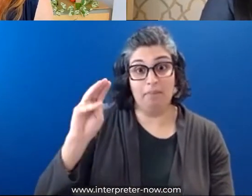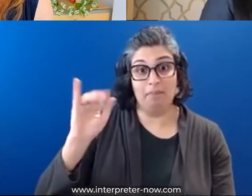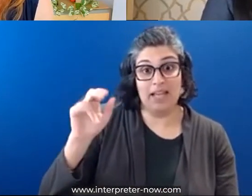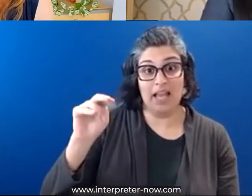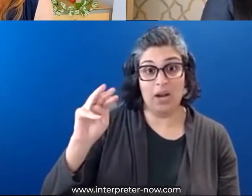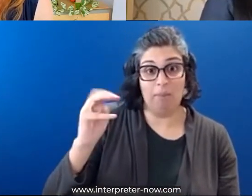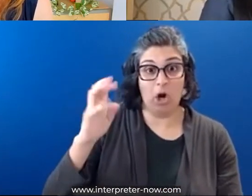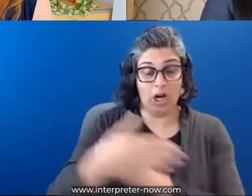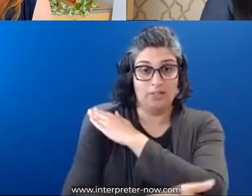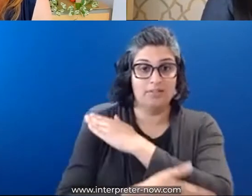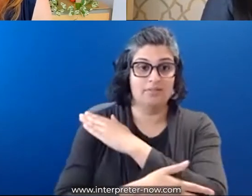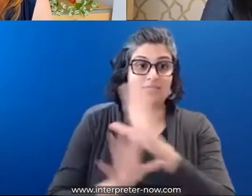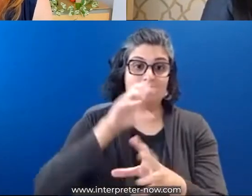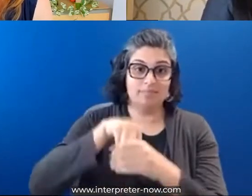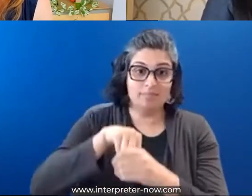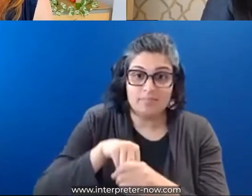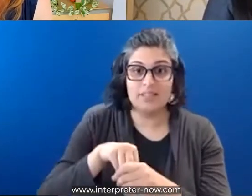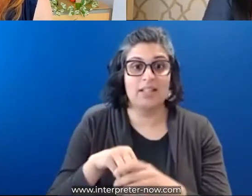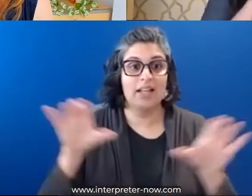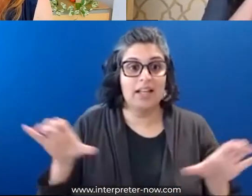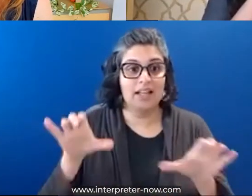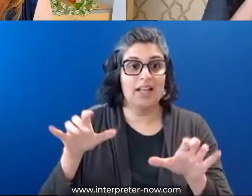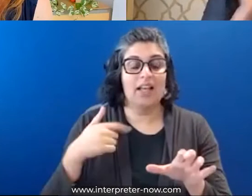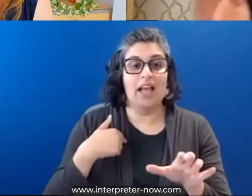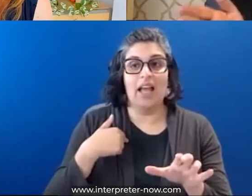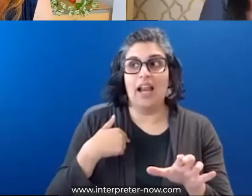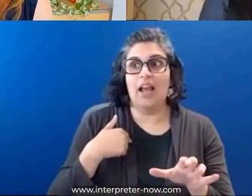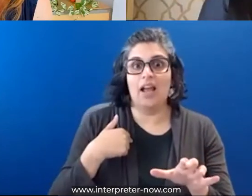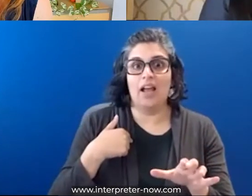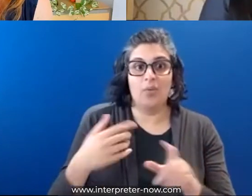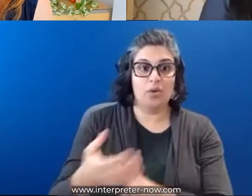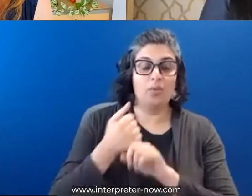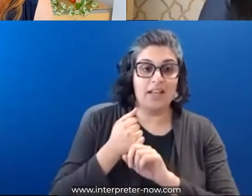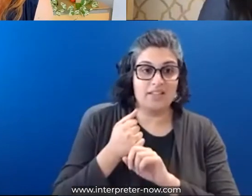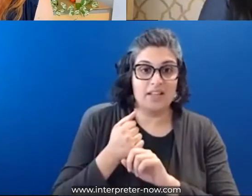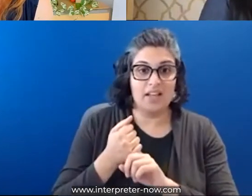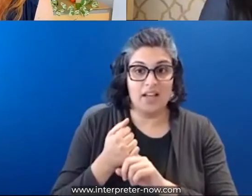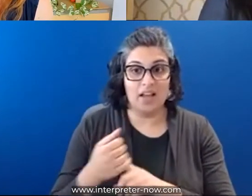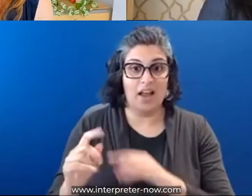I was arrested and sentenced to five years in jail. I was deported the next day.